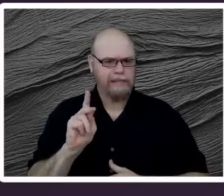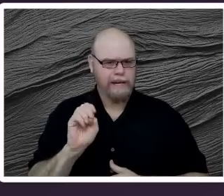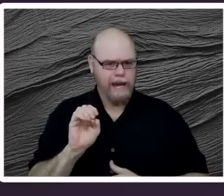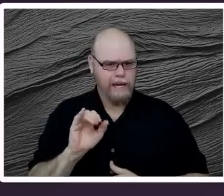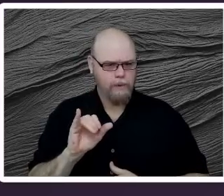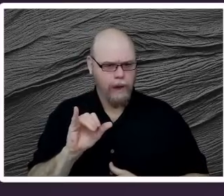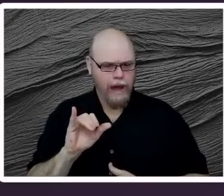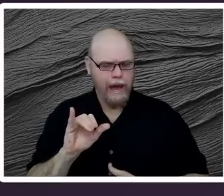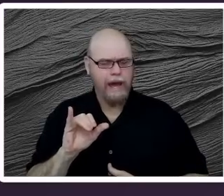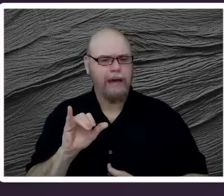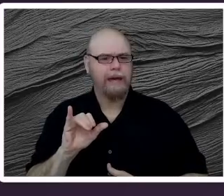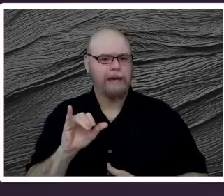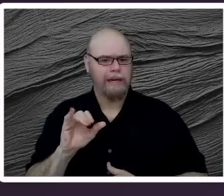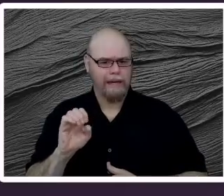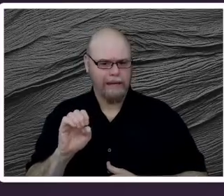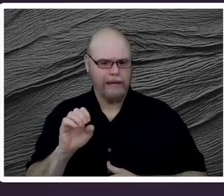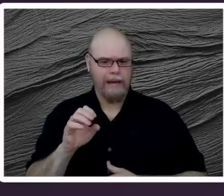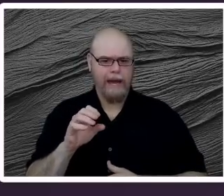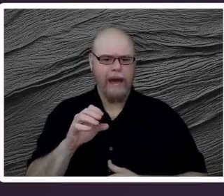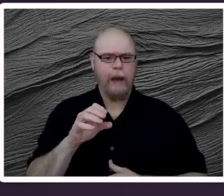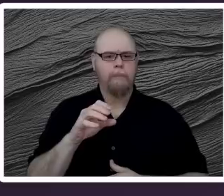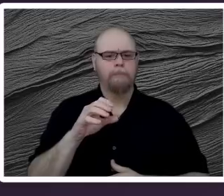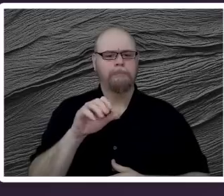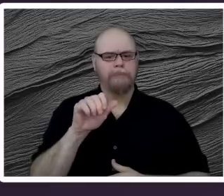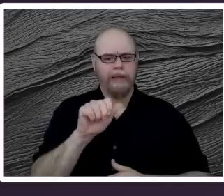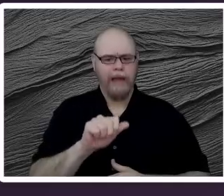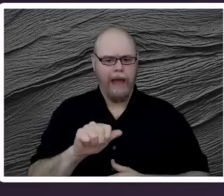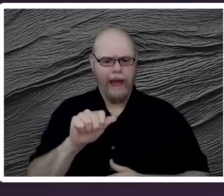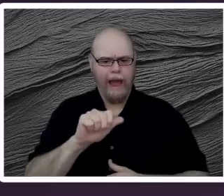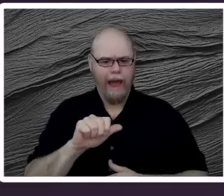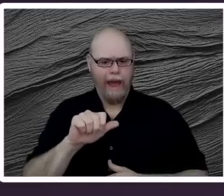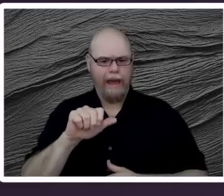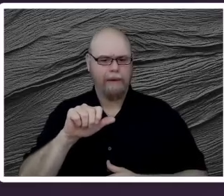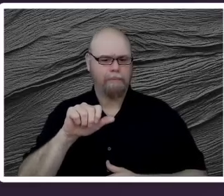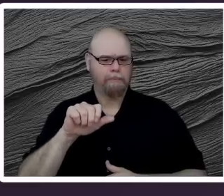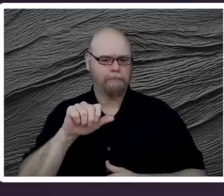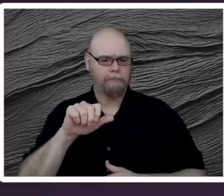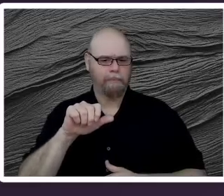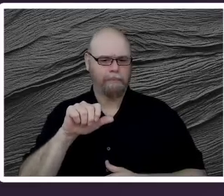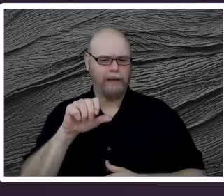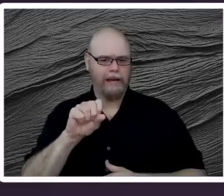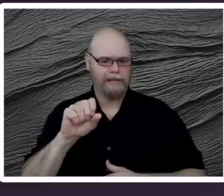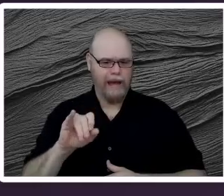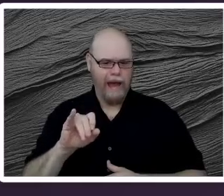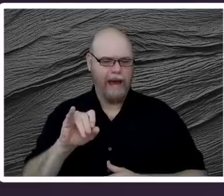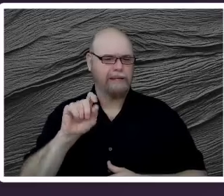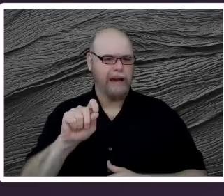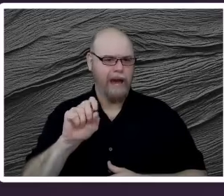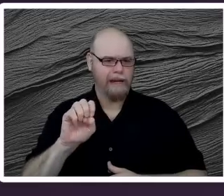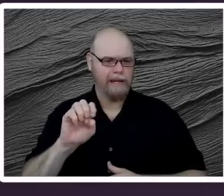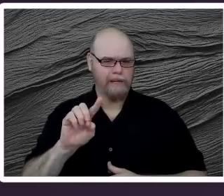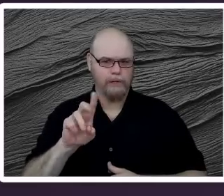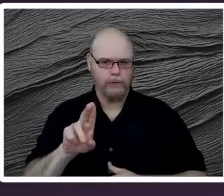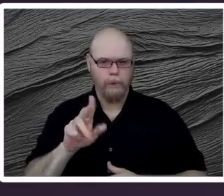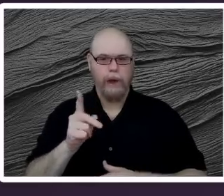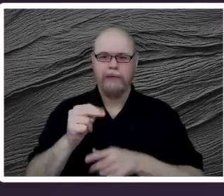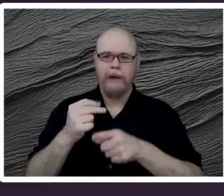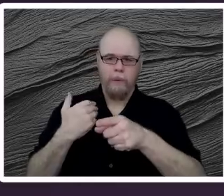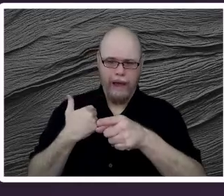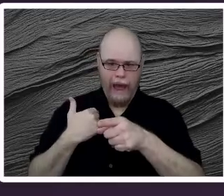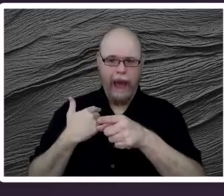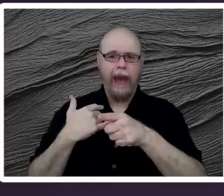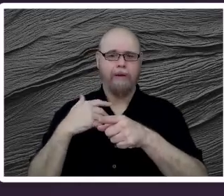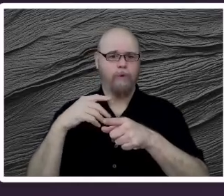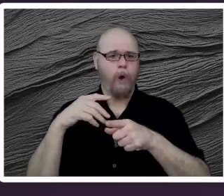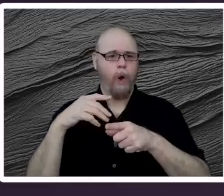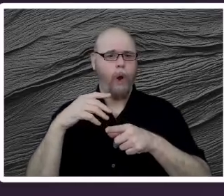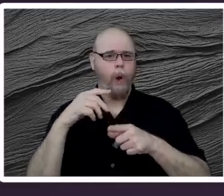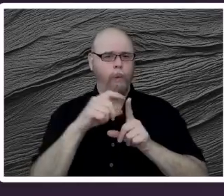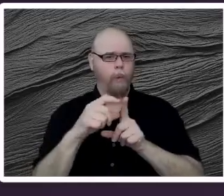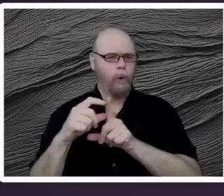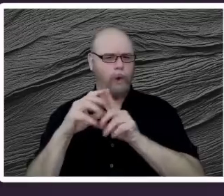And this illustration on the right is a word cloud describing all of our current offerings. And I'm